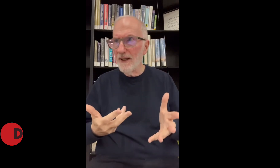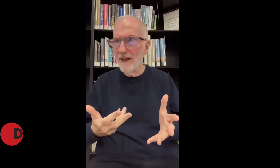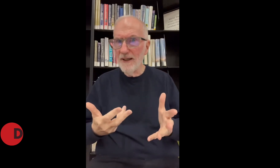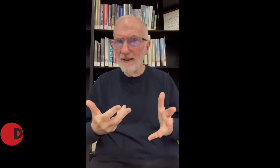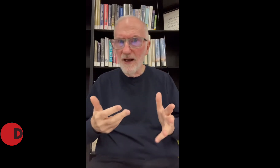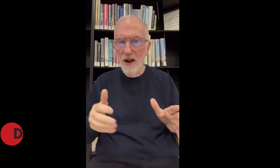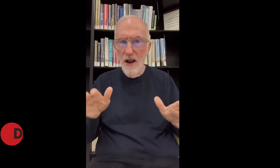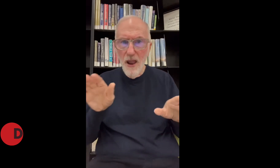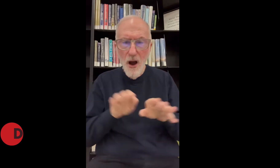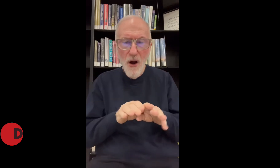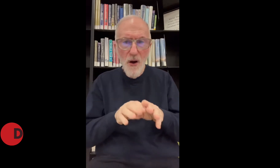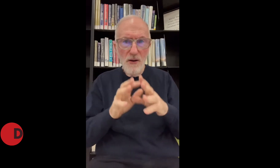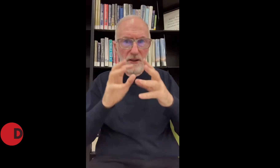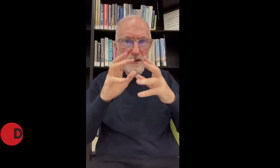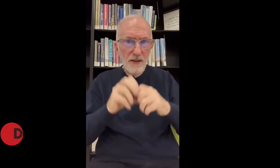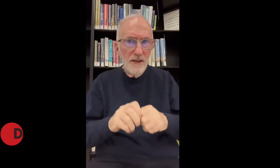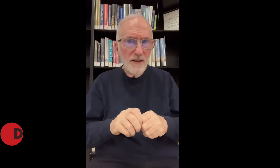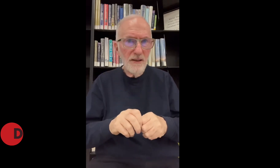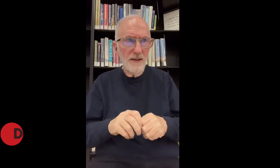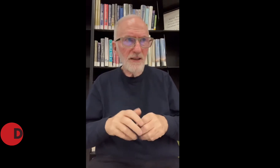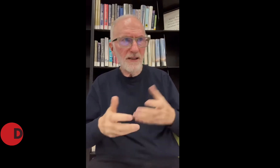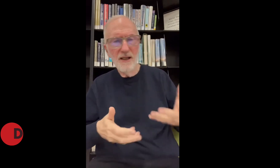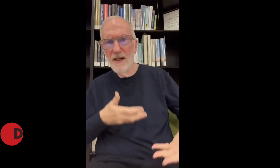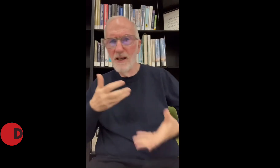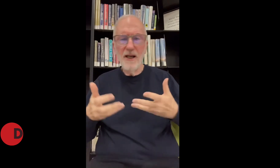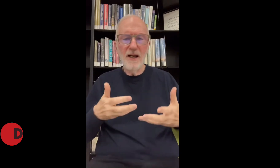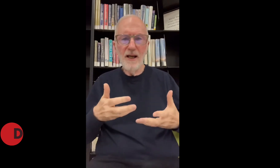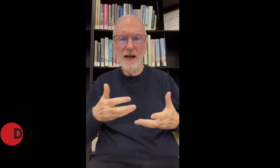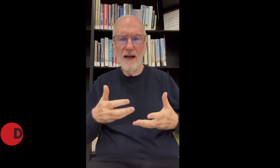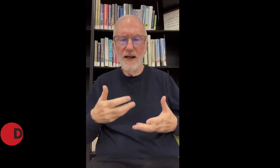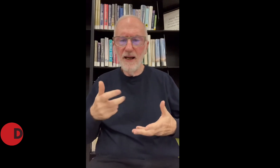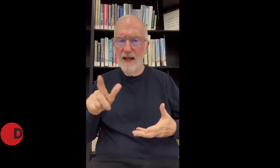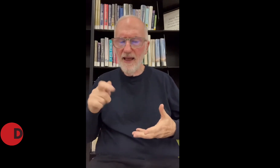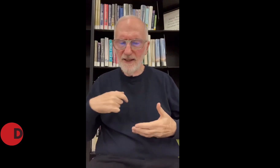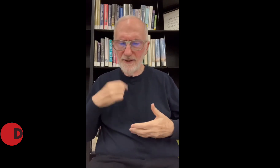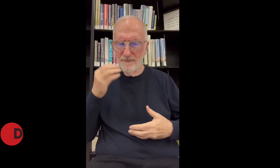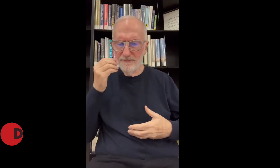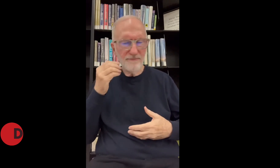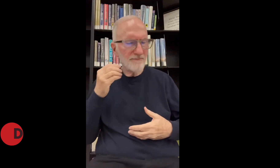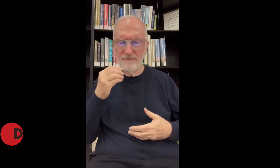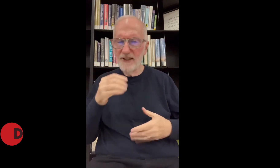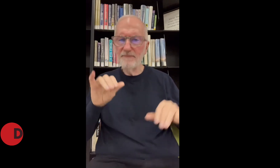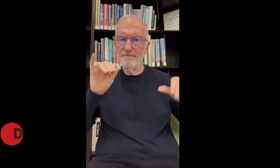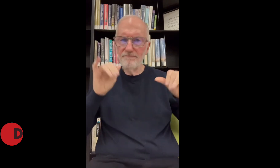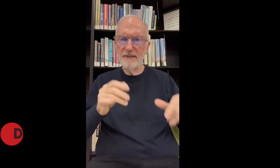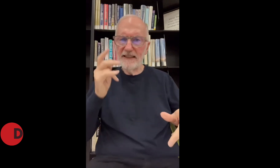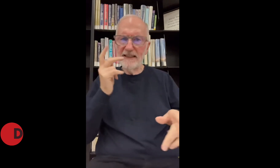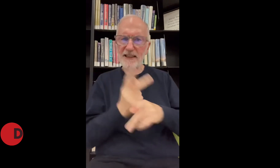for the organization to continue its services throughout the province.